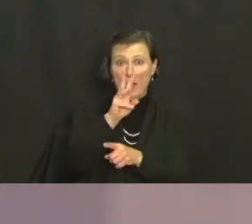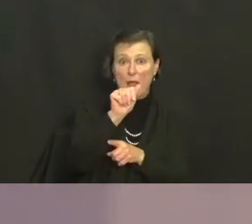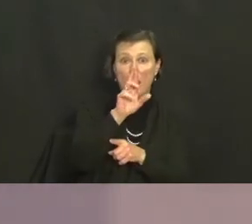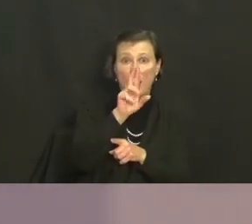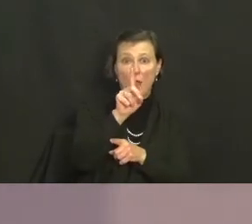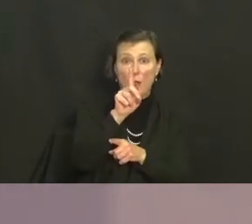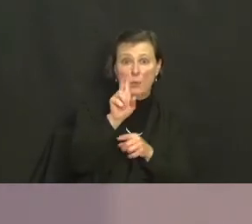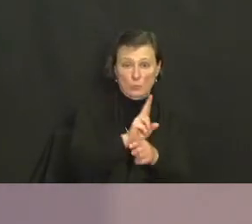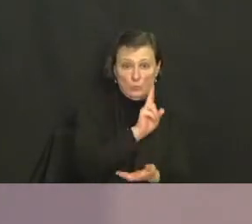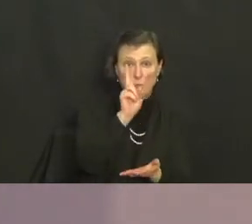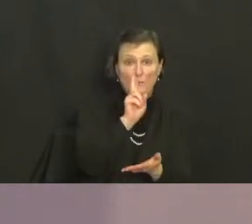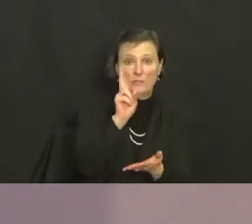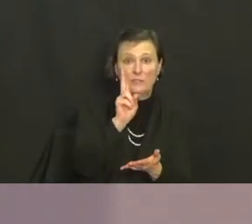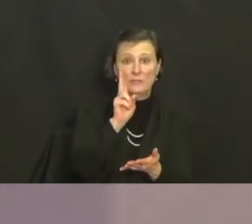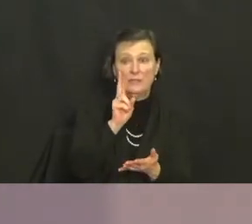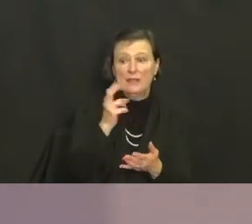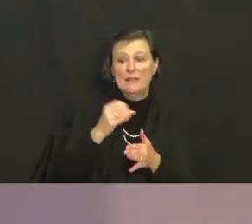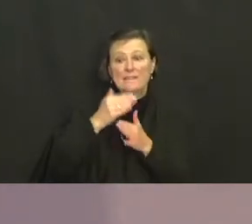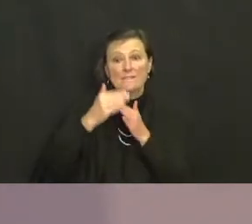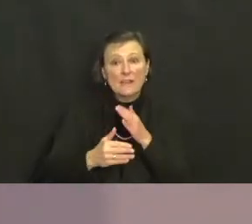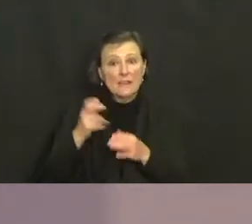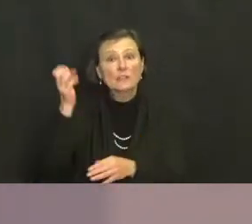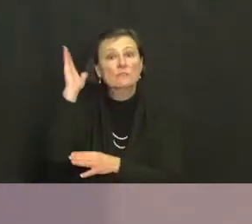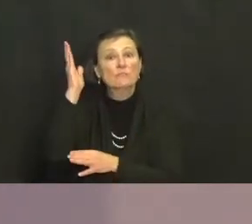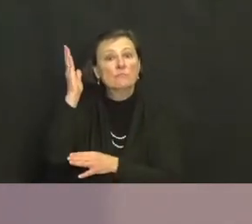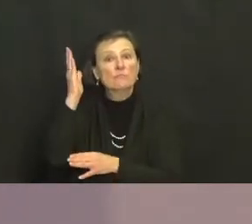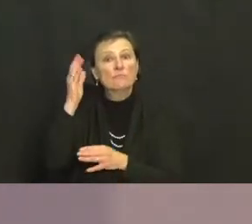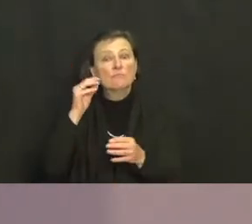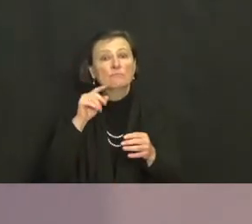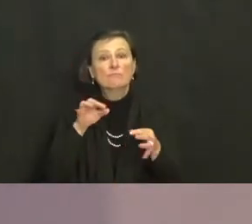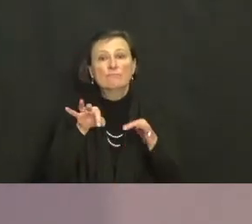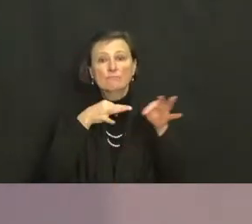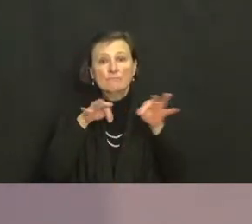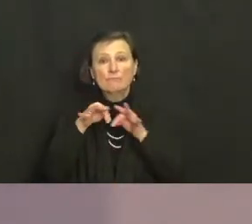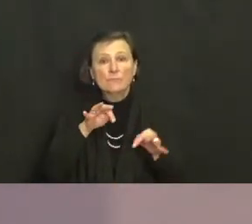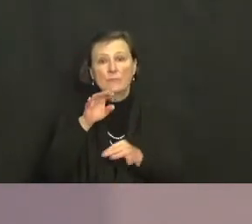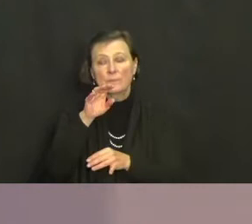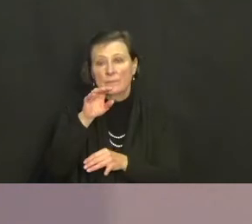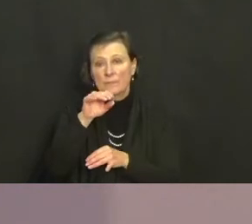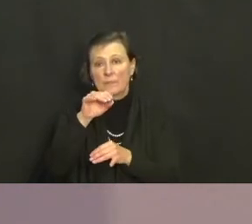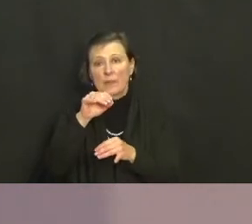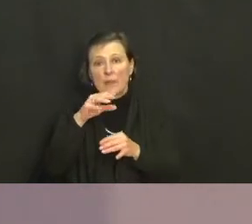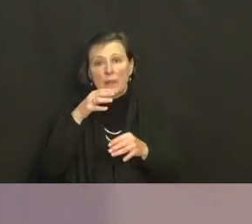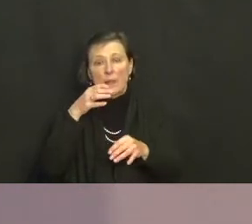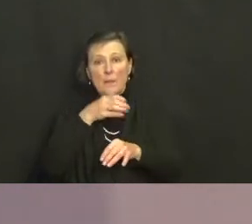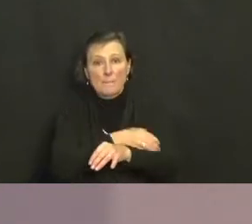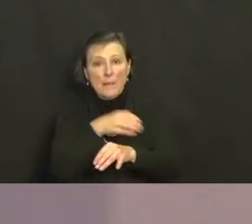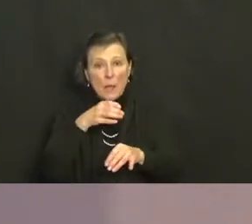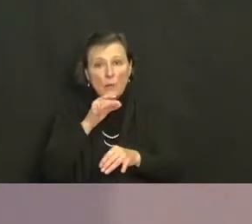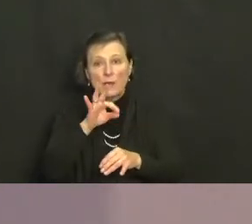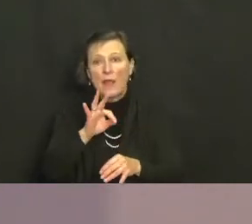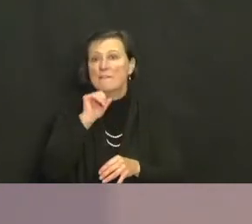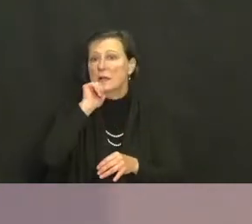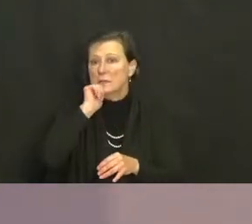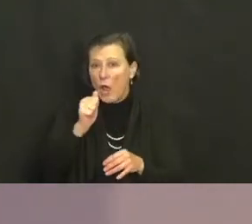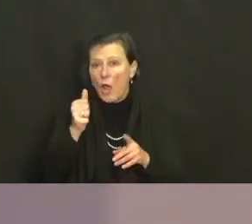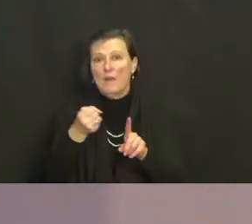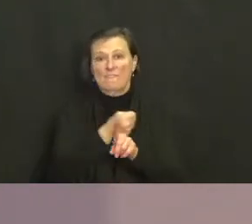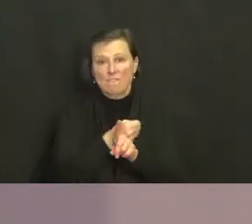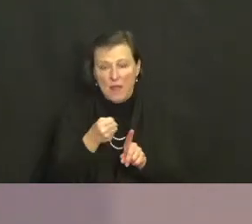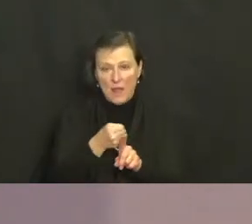day by noting that the moral power of Gandhian non-violence could be an effective tool to